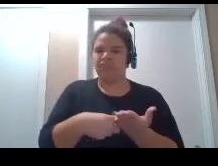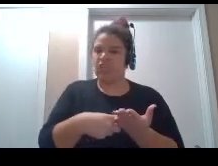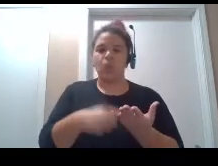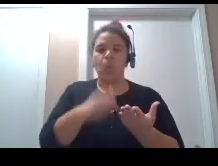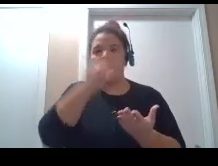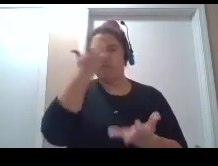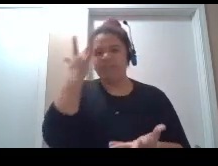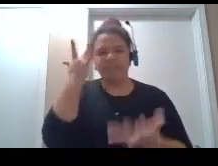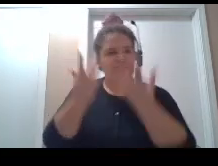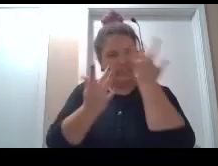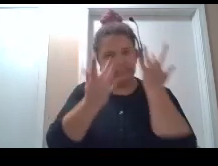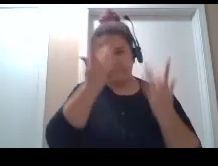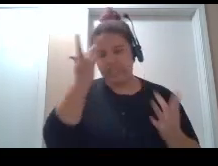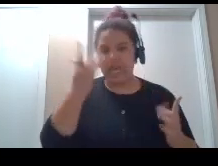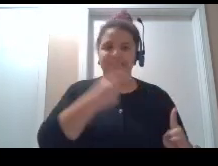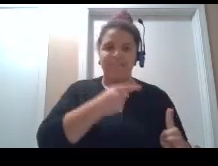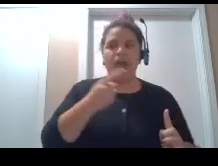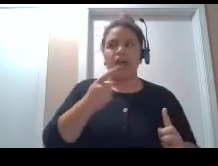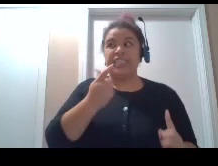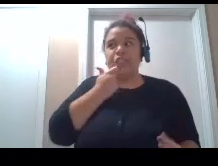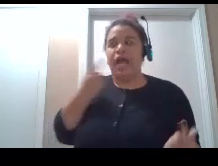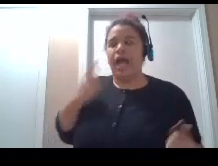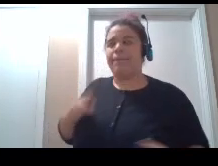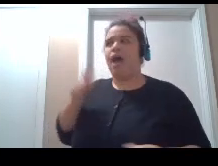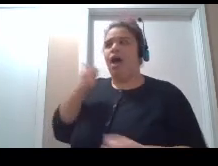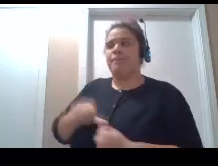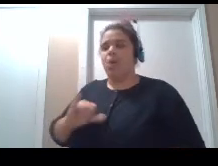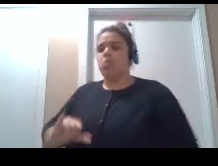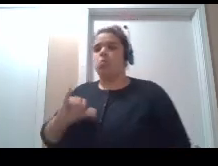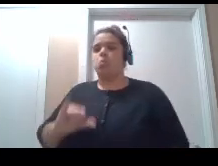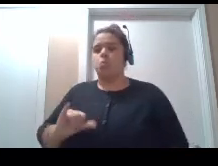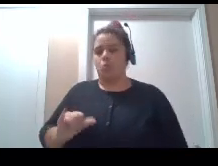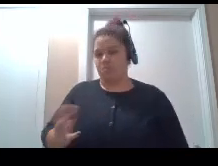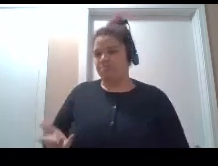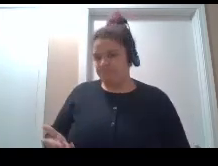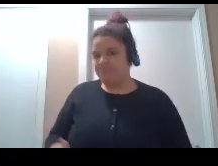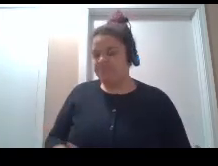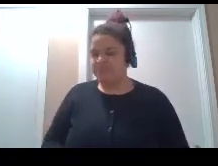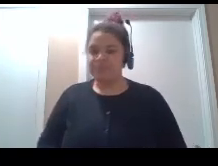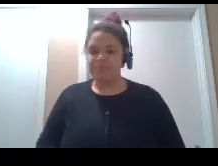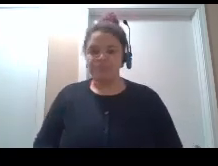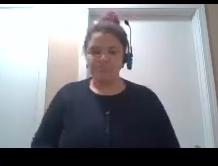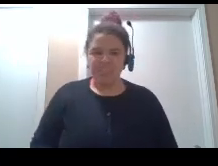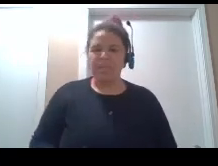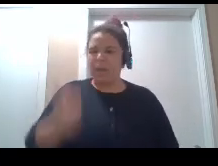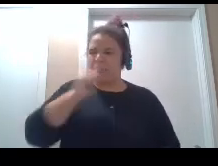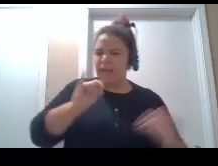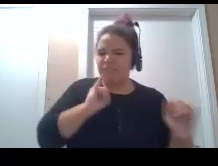Now, more often than not, it will probably be a good idea to conduct two to three mock interviews to help the candidate